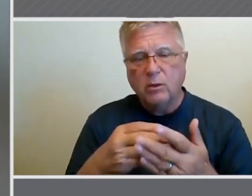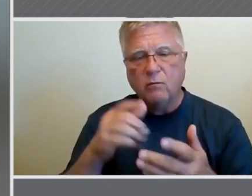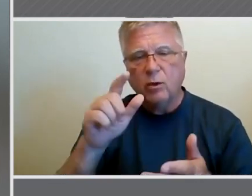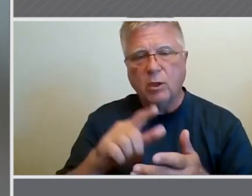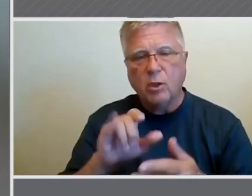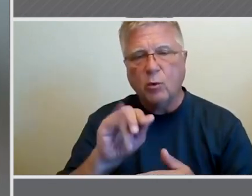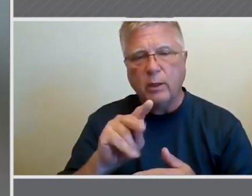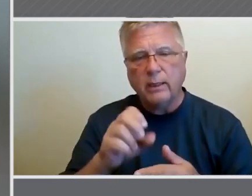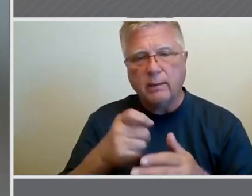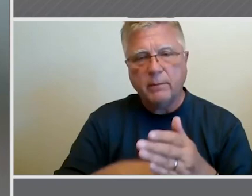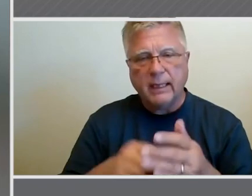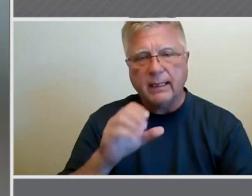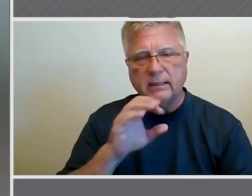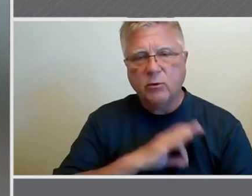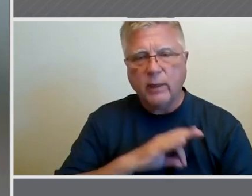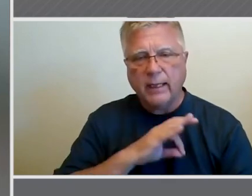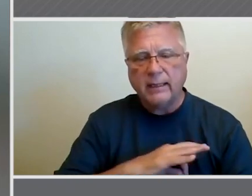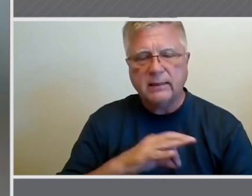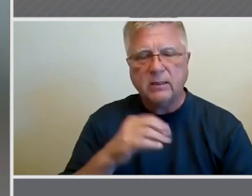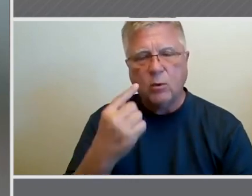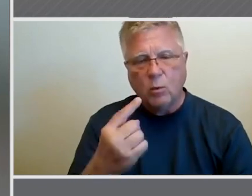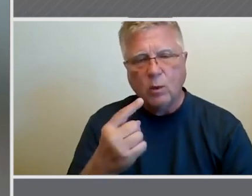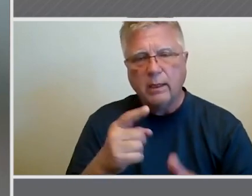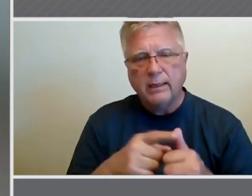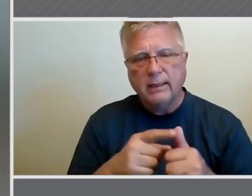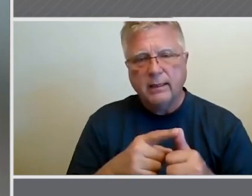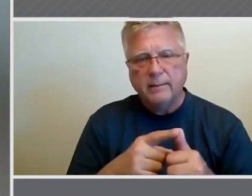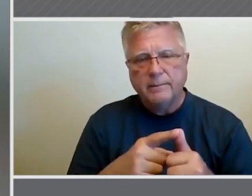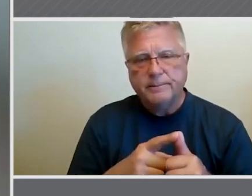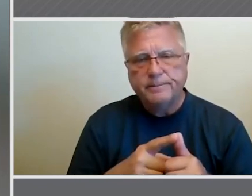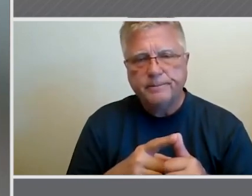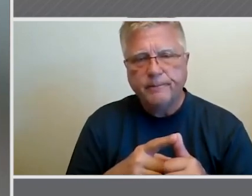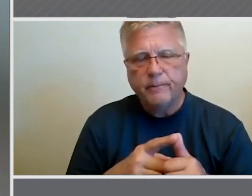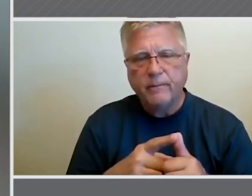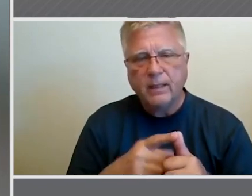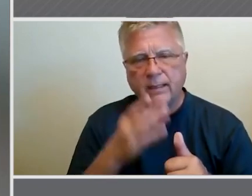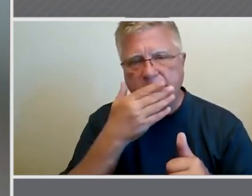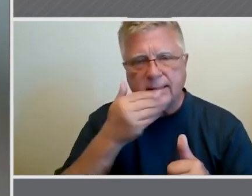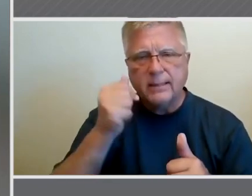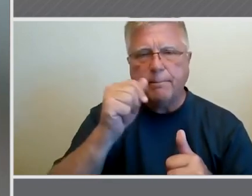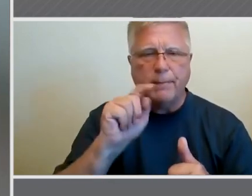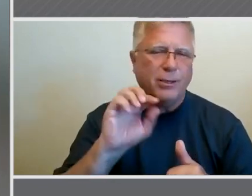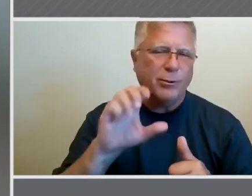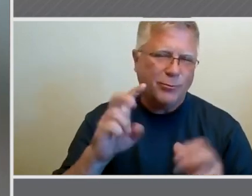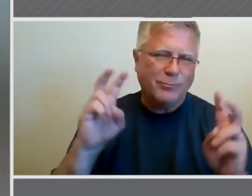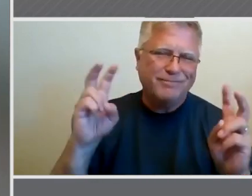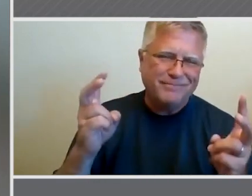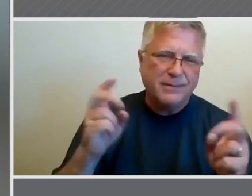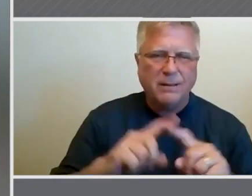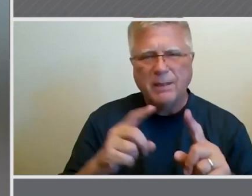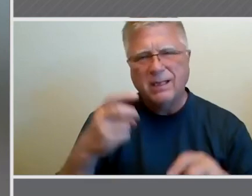One of them is just more a better tool, let's say, but it's very hard to get.